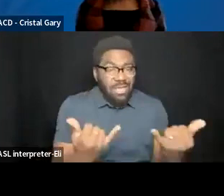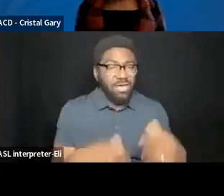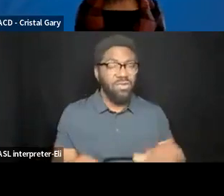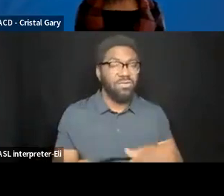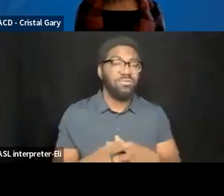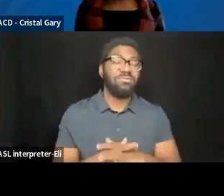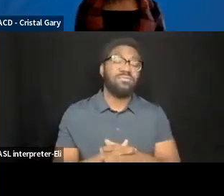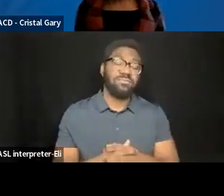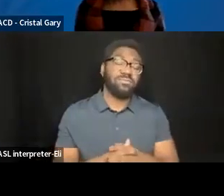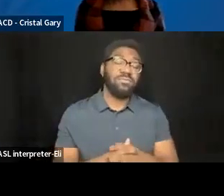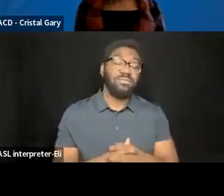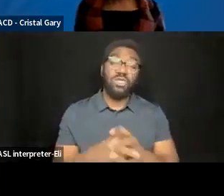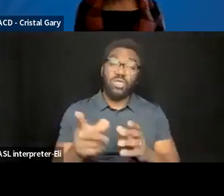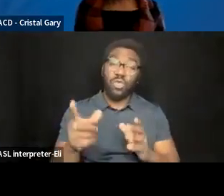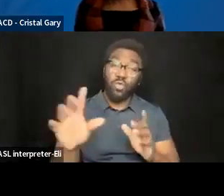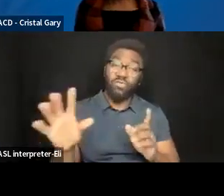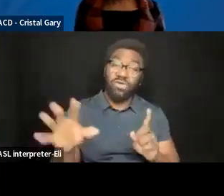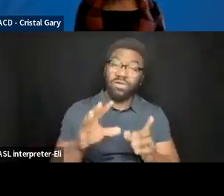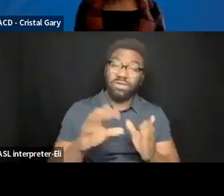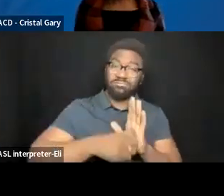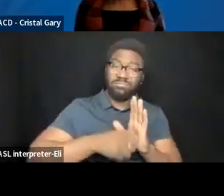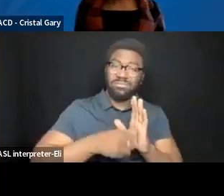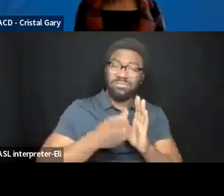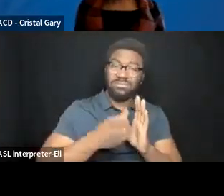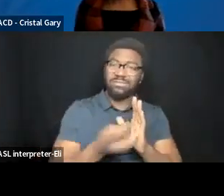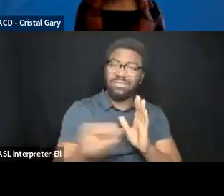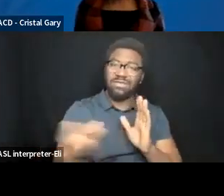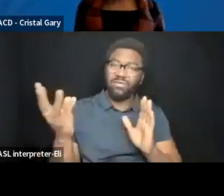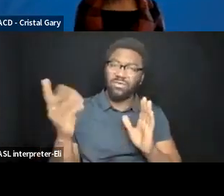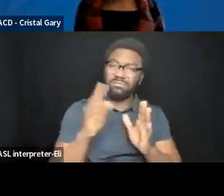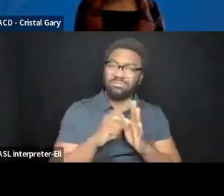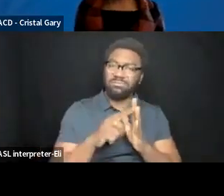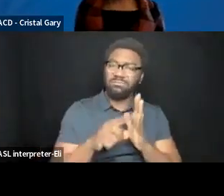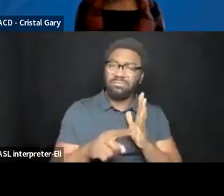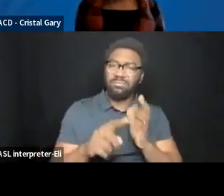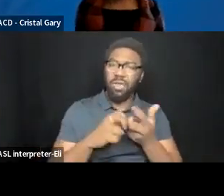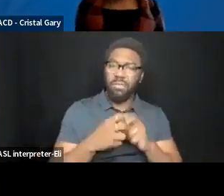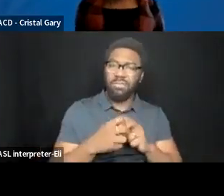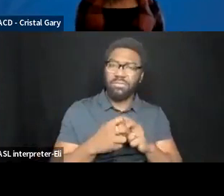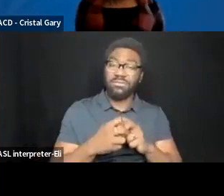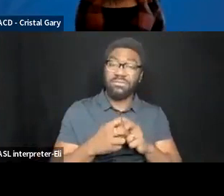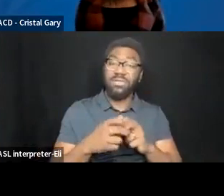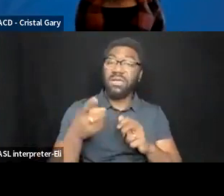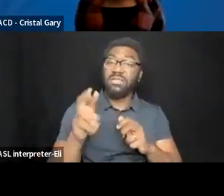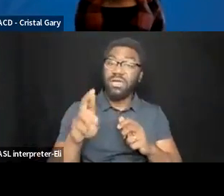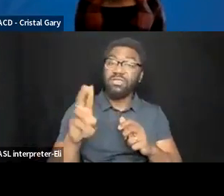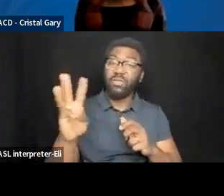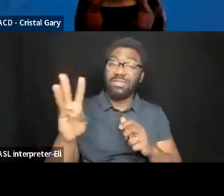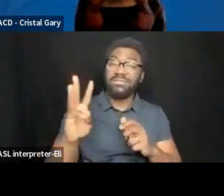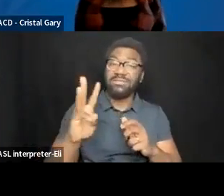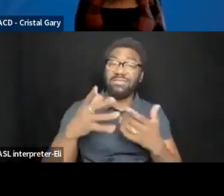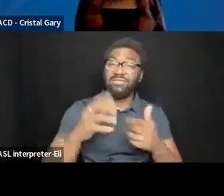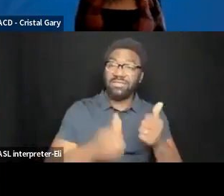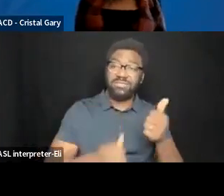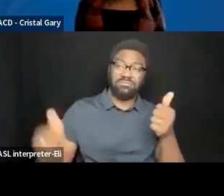It's something that's been a top priority for Dr. Walensky. And as we're talking about the reorganization, I did want to highlight that we realize